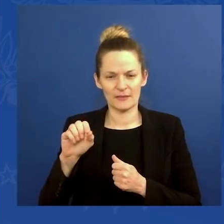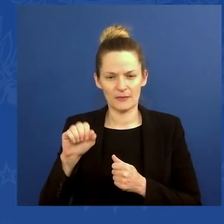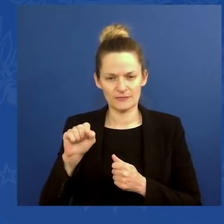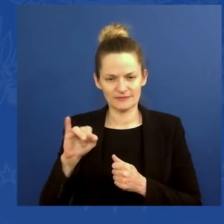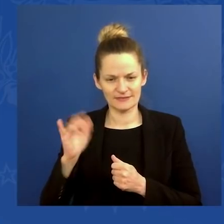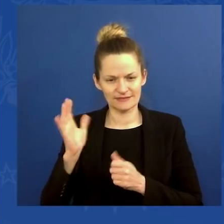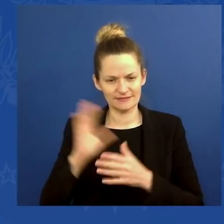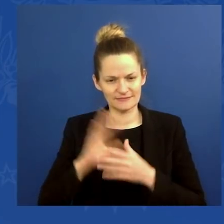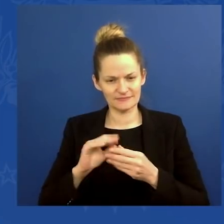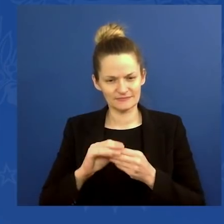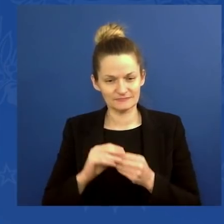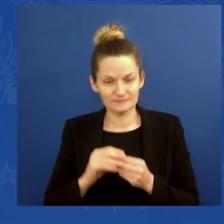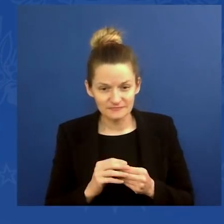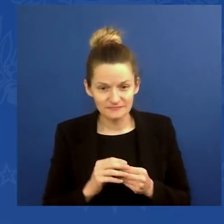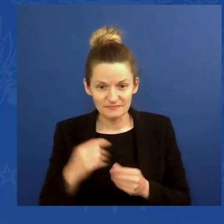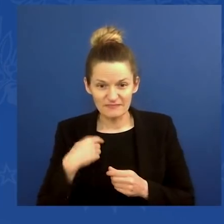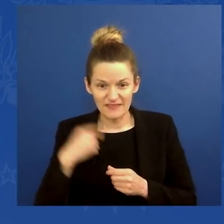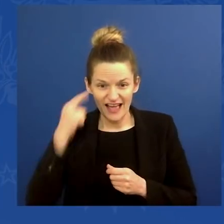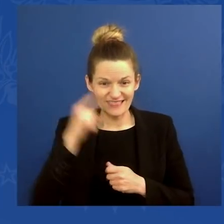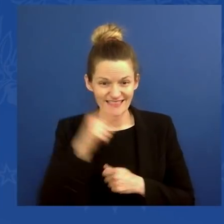Speaker Pelosi: Do you think Father has kissed the Blarney Stone?